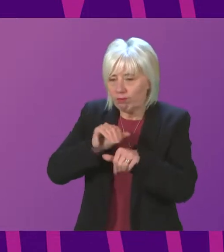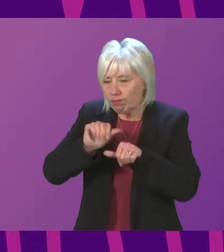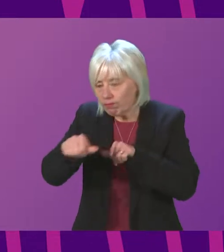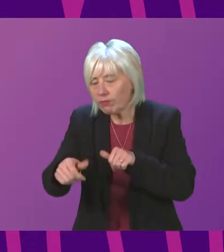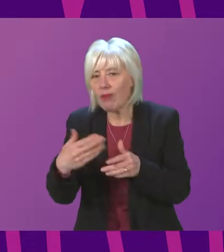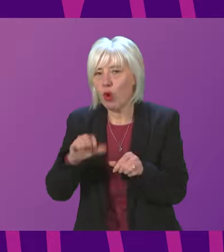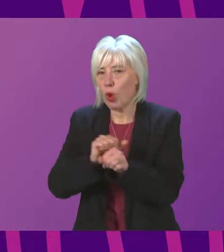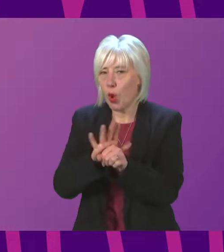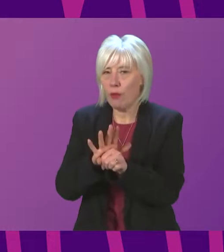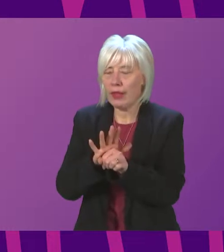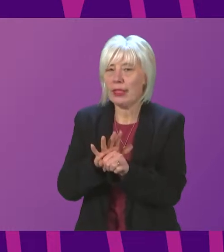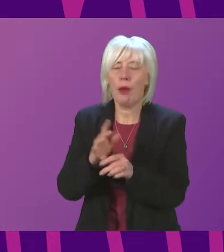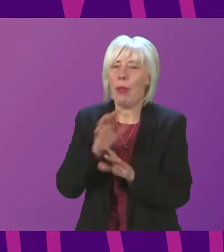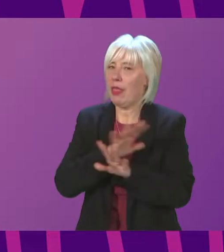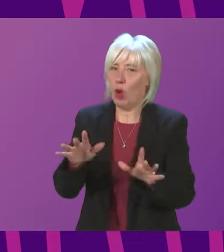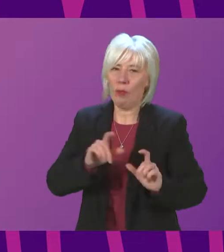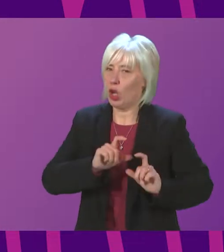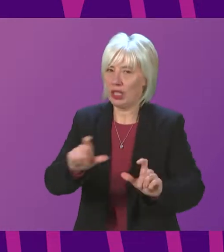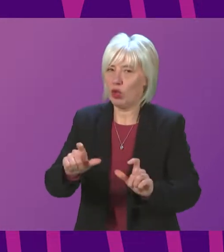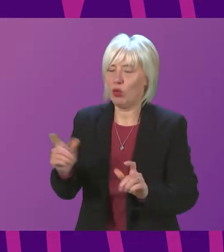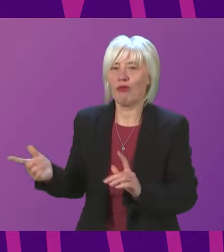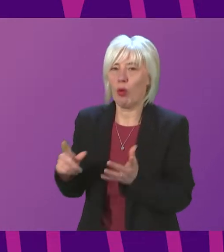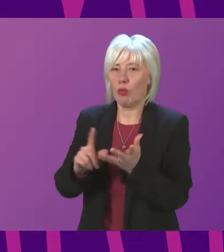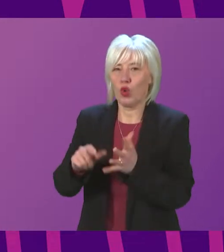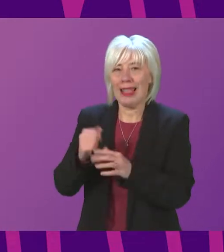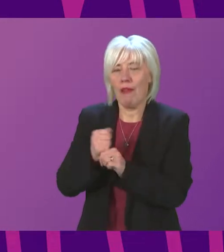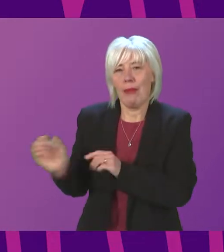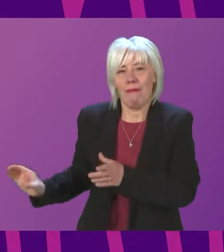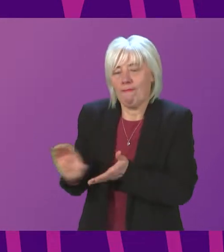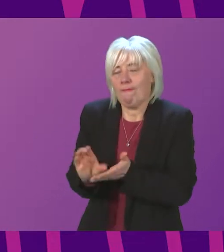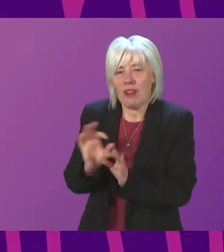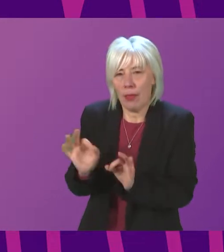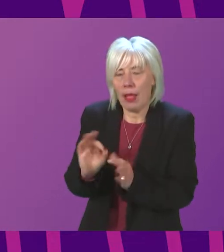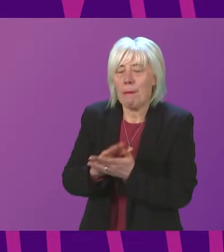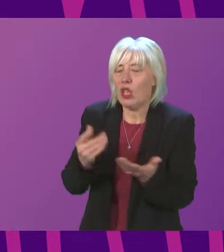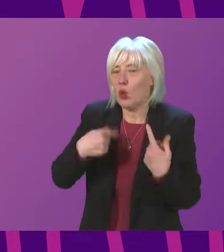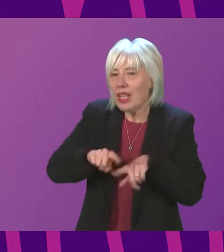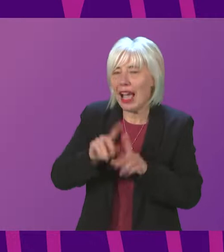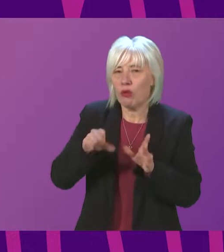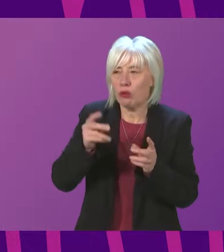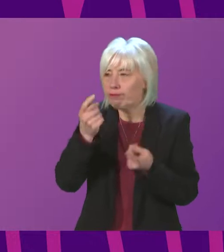are not being continued, so any moves to do that will mean that we have to take the money from elsewhere in our budget.